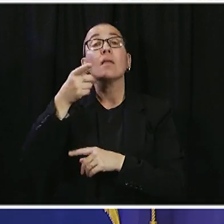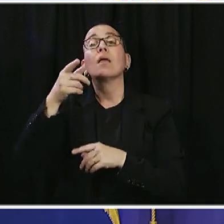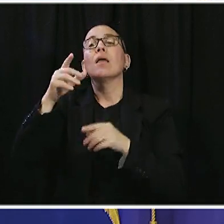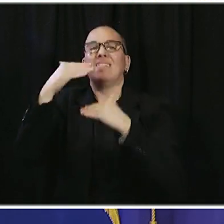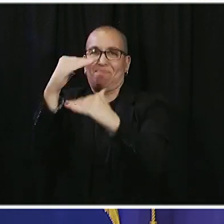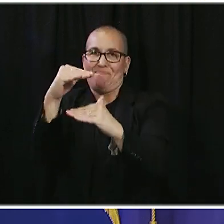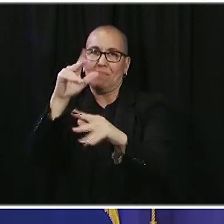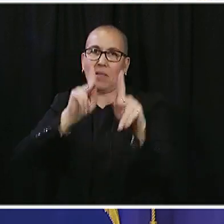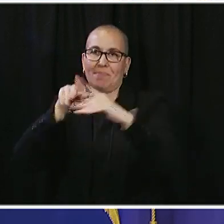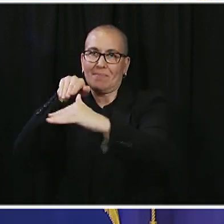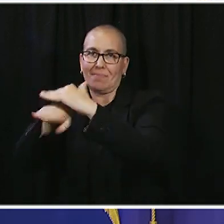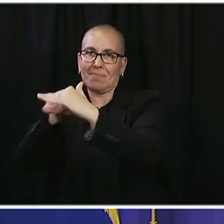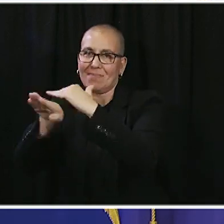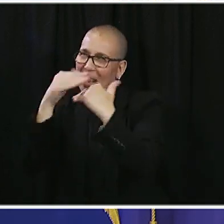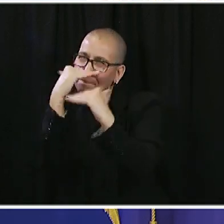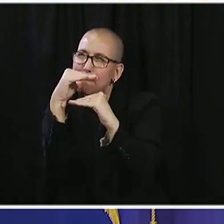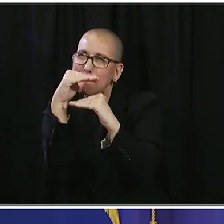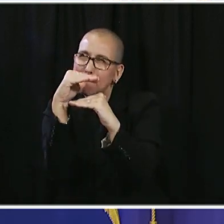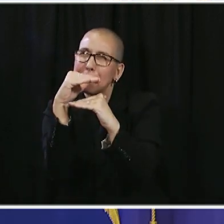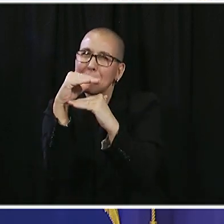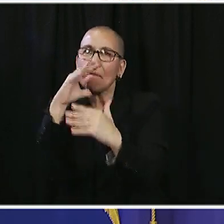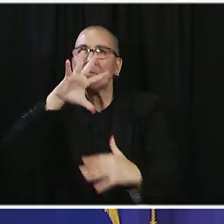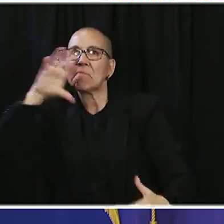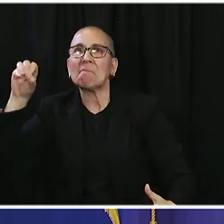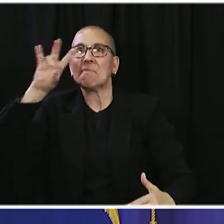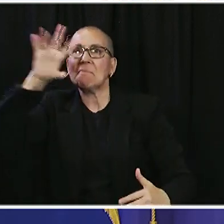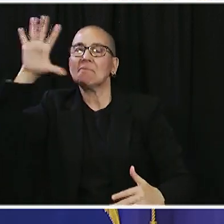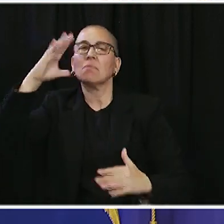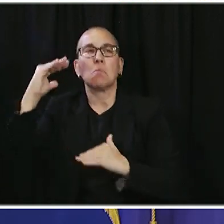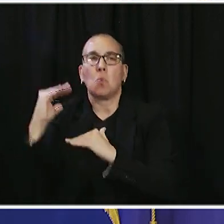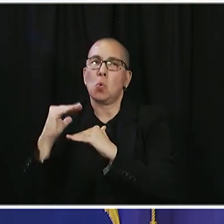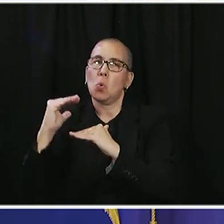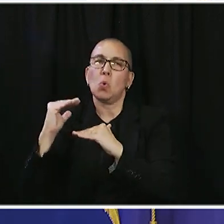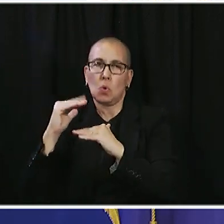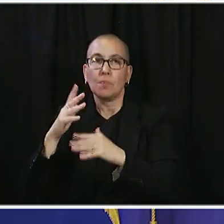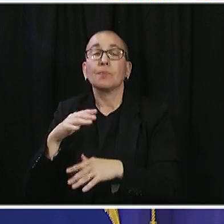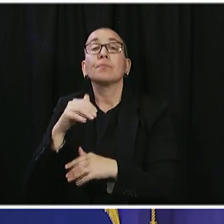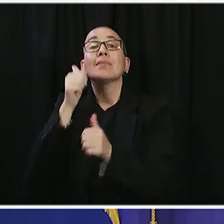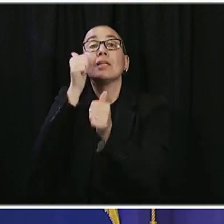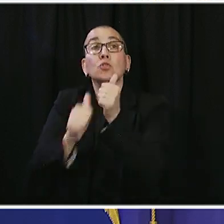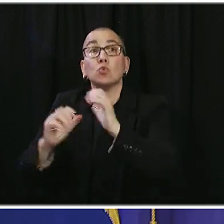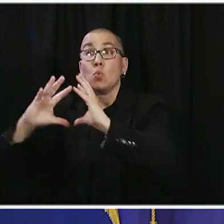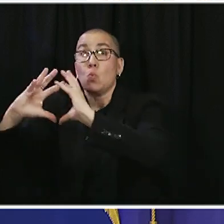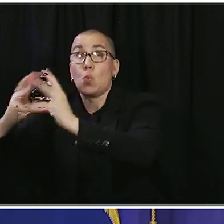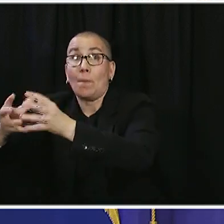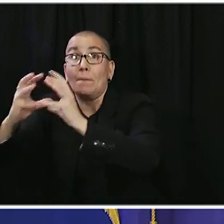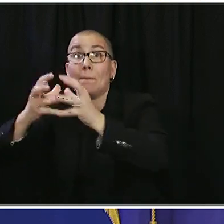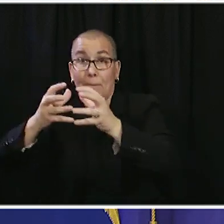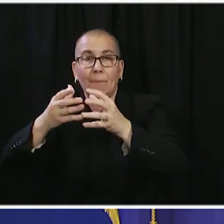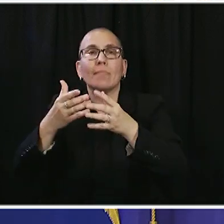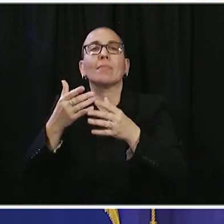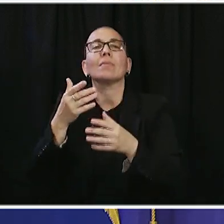AN OUTDOOR SETTING FOR A RESTAURANT TO KEEP THAT CAP AT A MANAGEABLE LEVEL. AND IN TERMS OF THE PARTY SIZE,